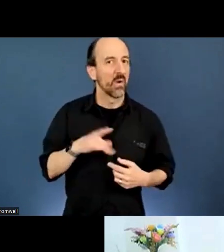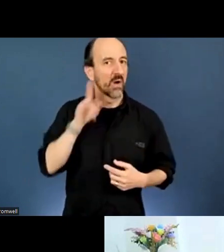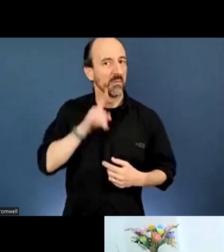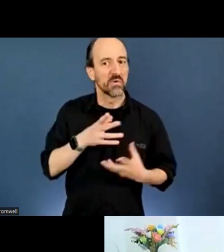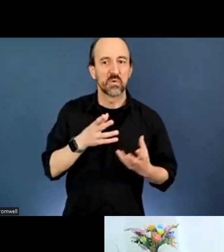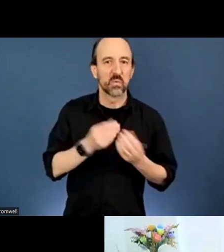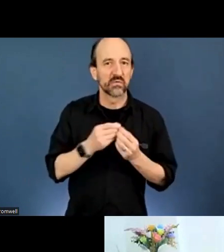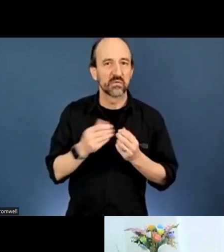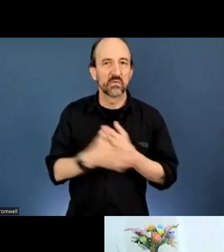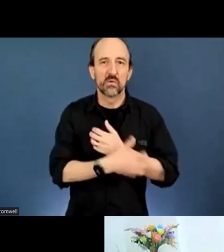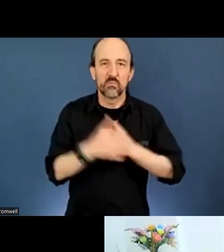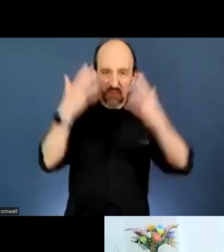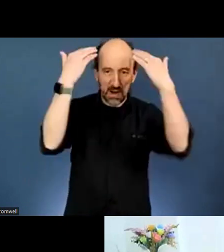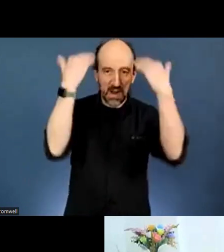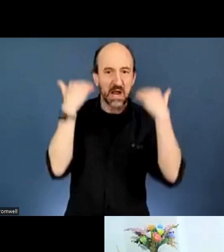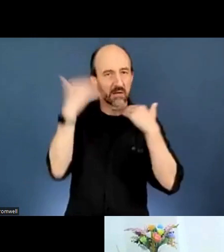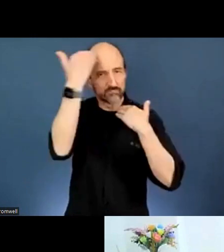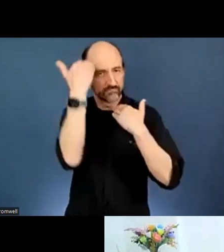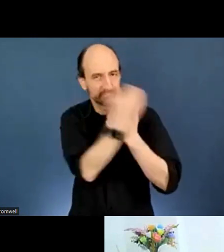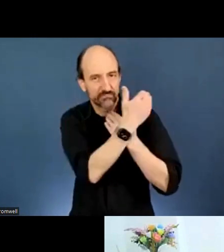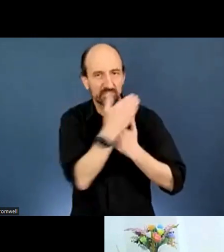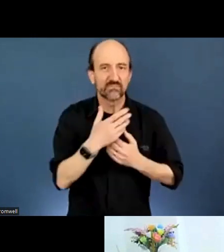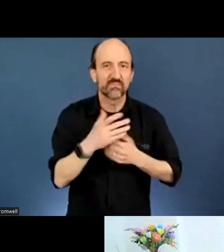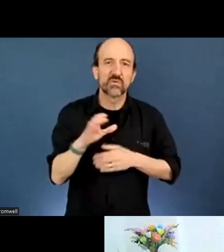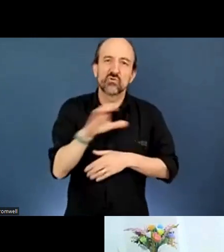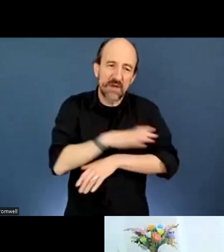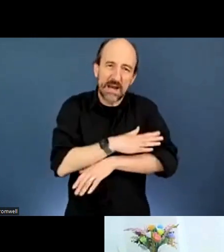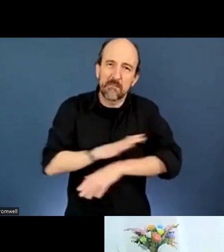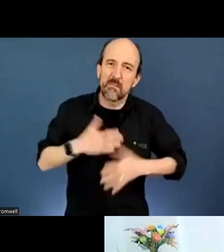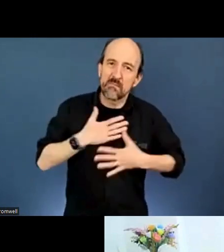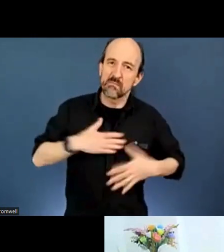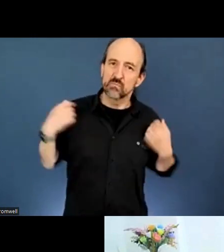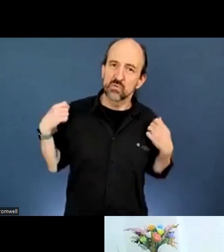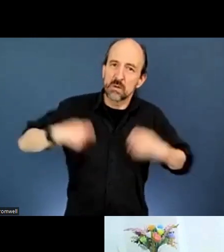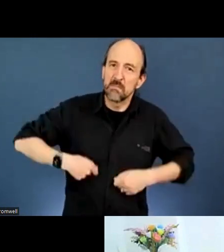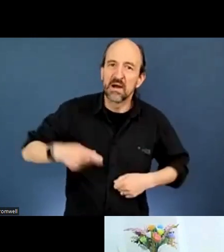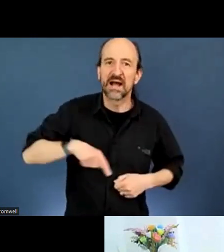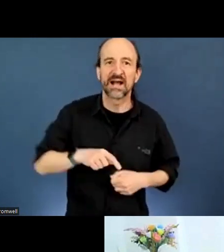cream jumper and green cord dress.